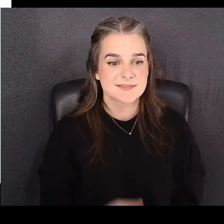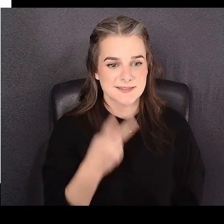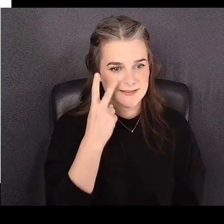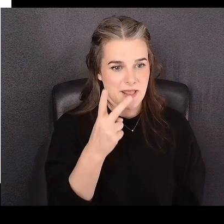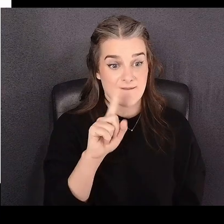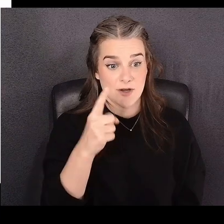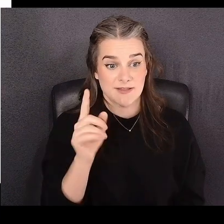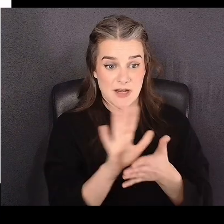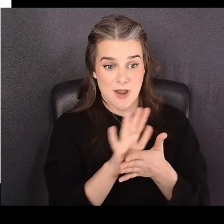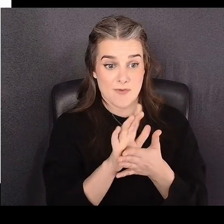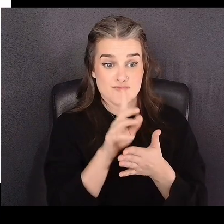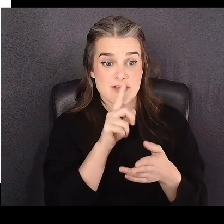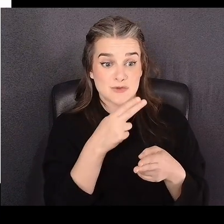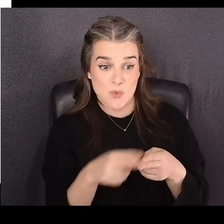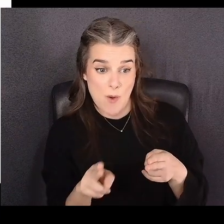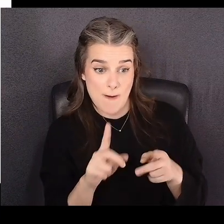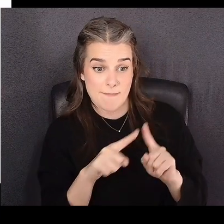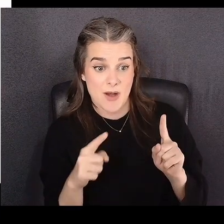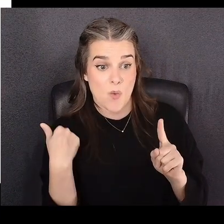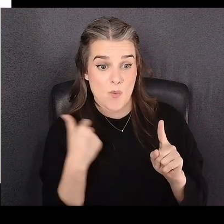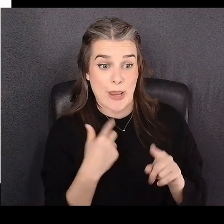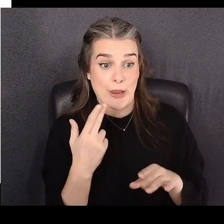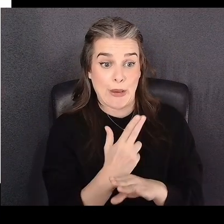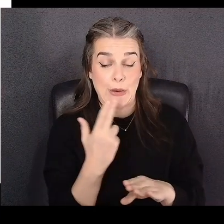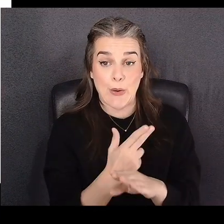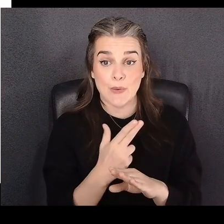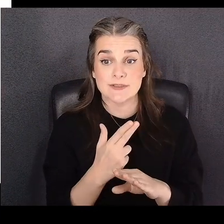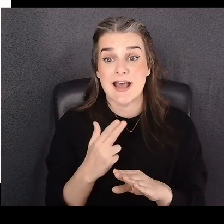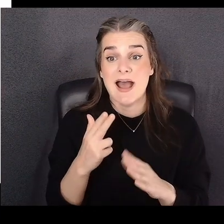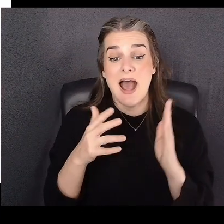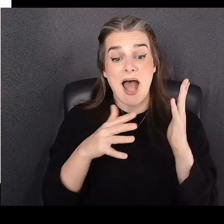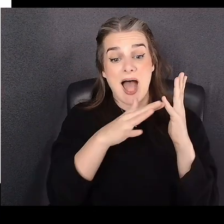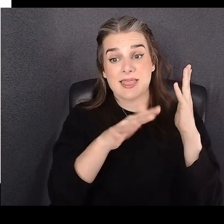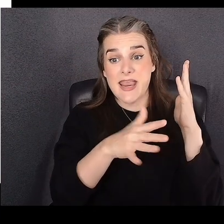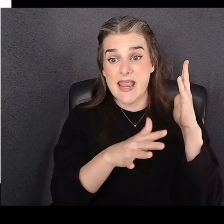but essentially, what we used is a leaf blower and a inflatable soccer ball.